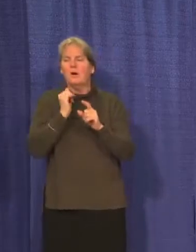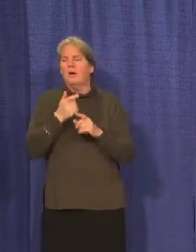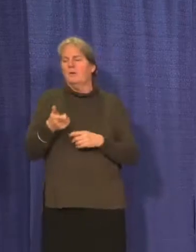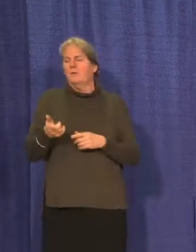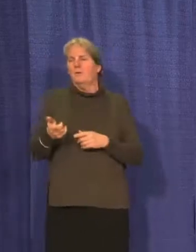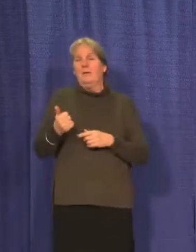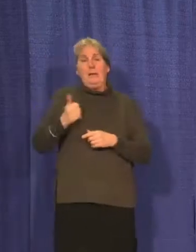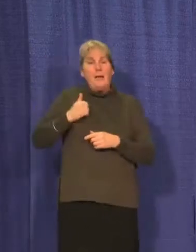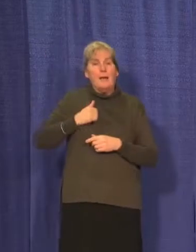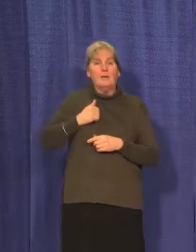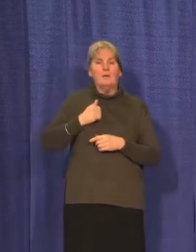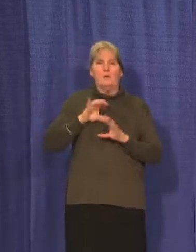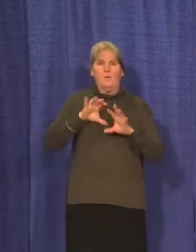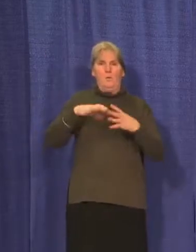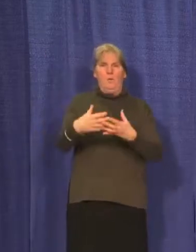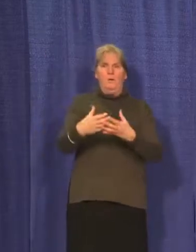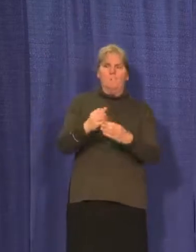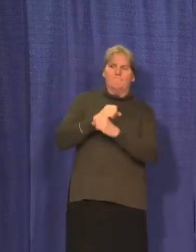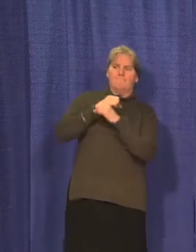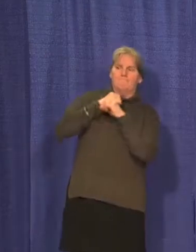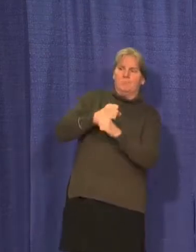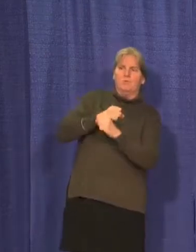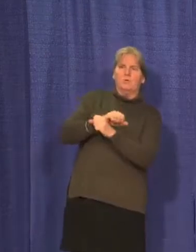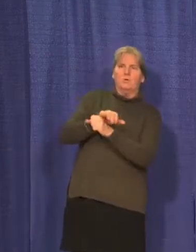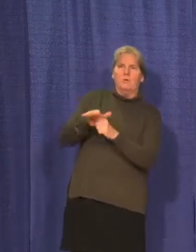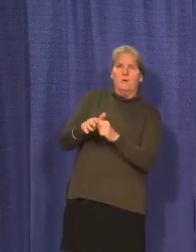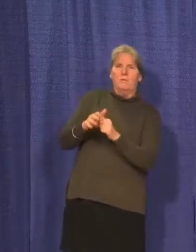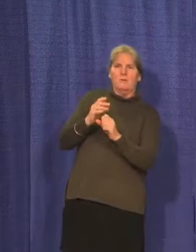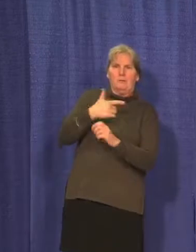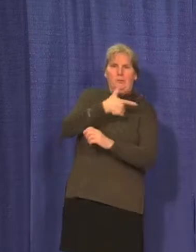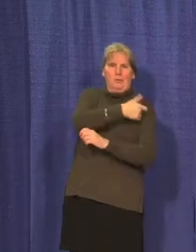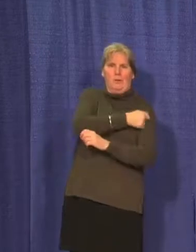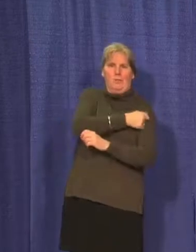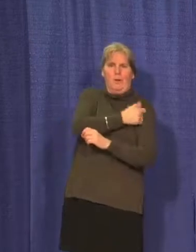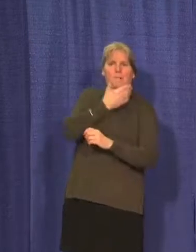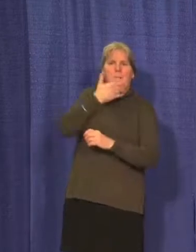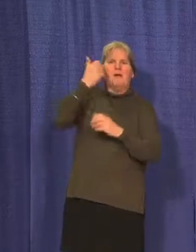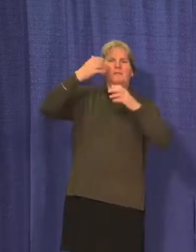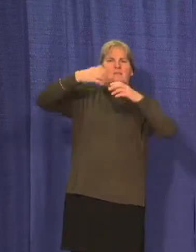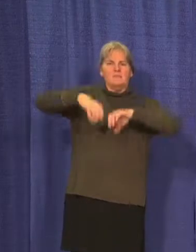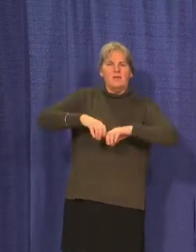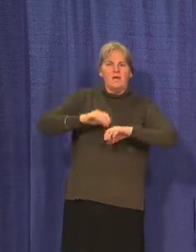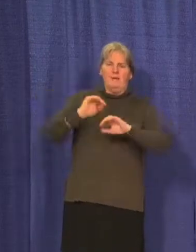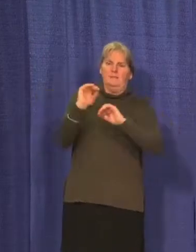even globally, because then we have the best chance of limiting